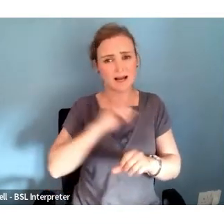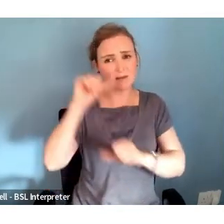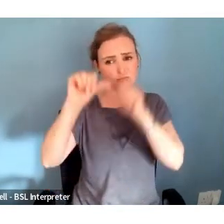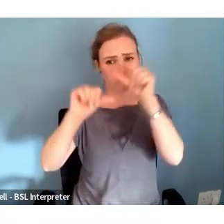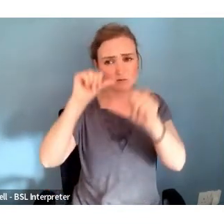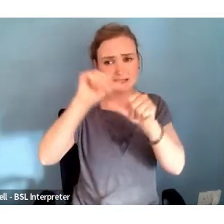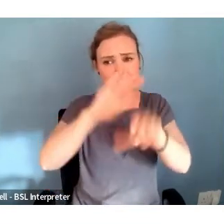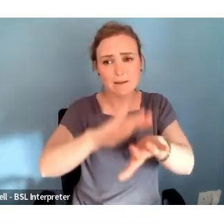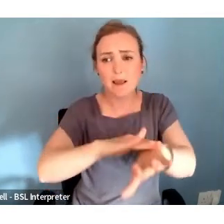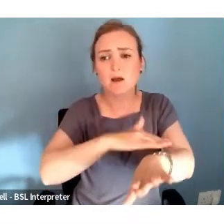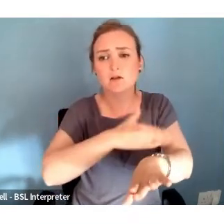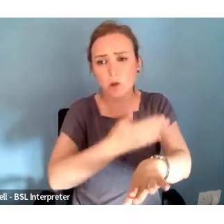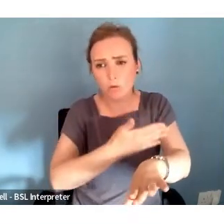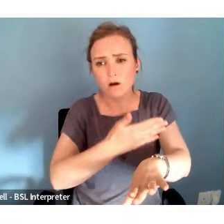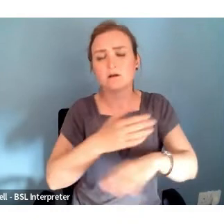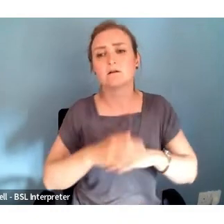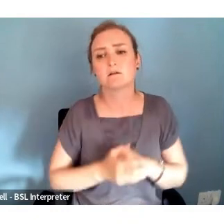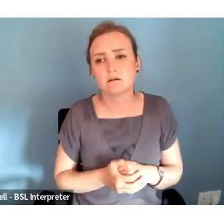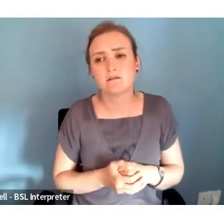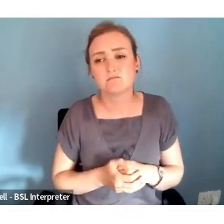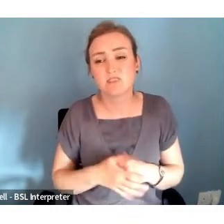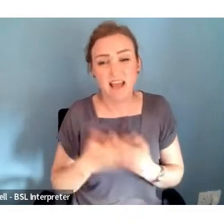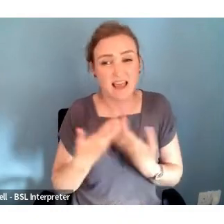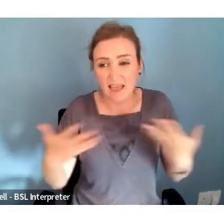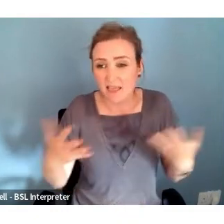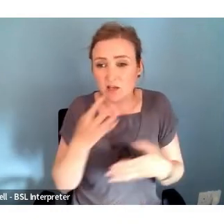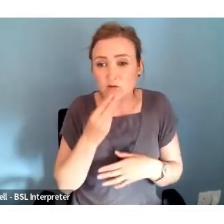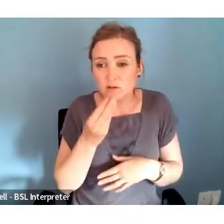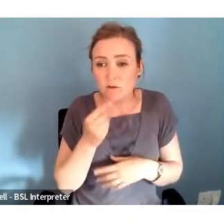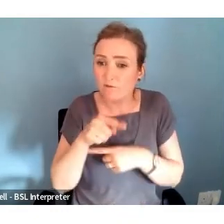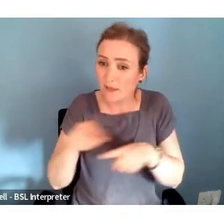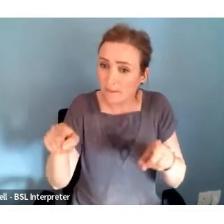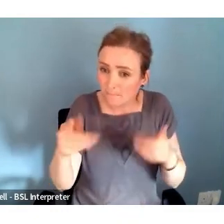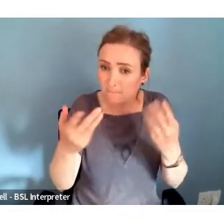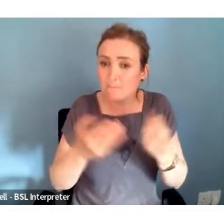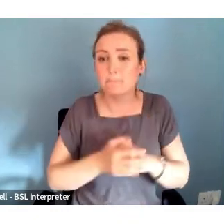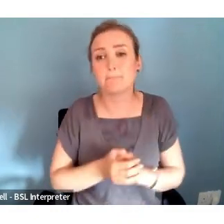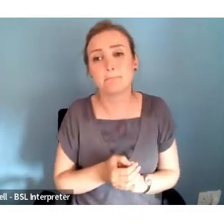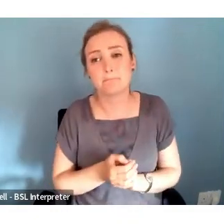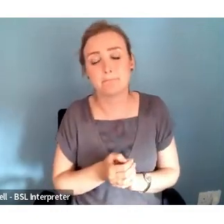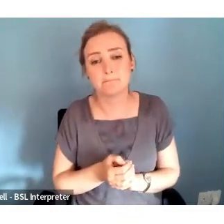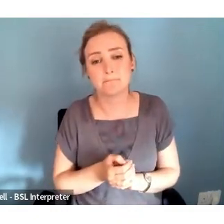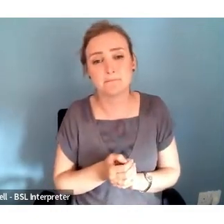which is useful for them. So it's asks the same question but doing it in a much more